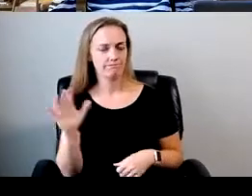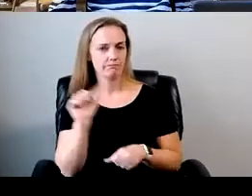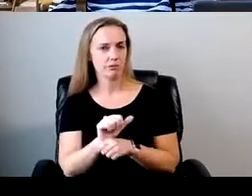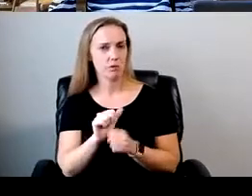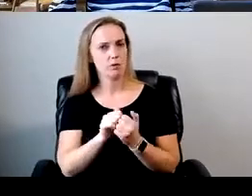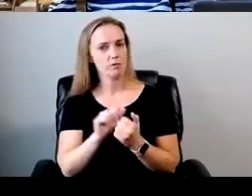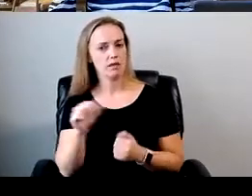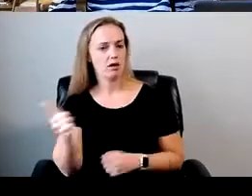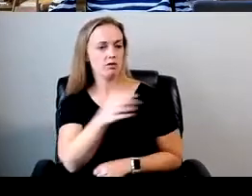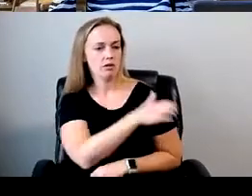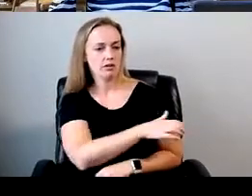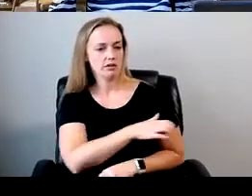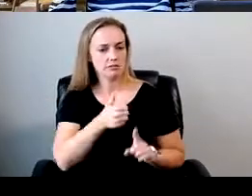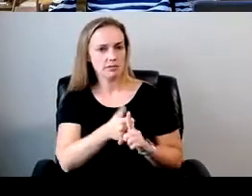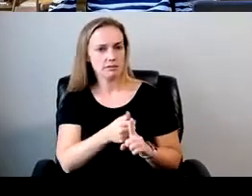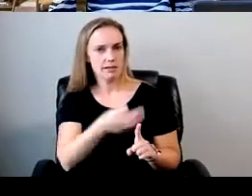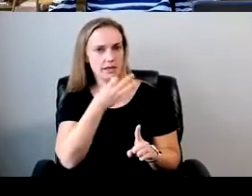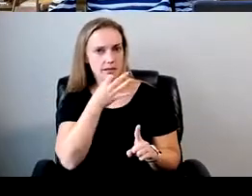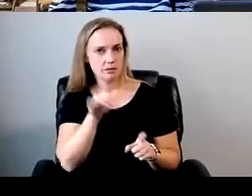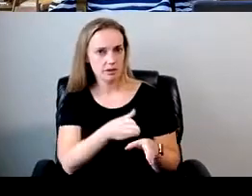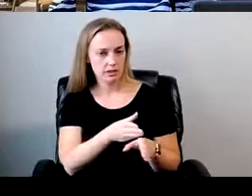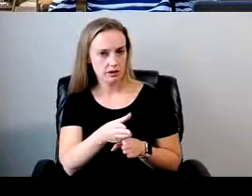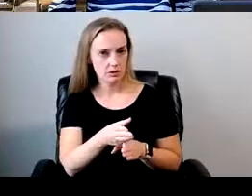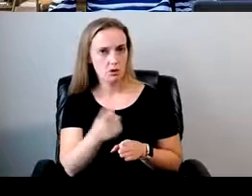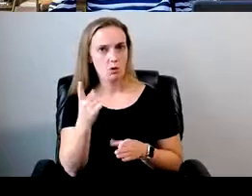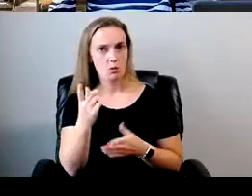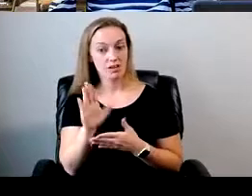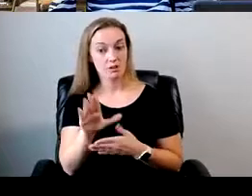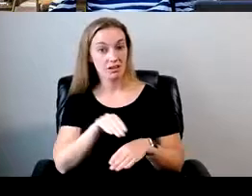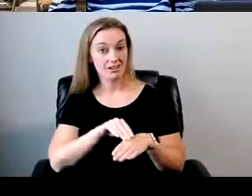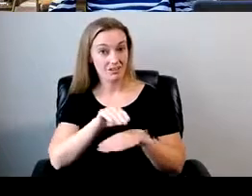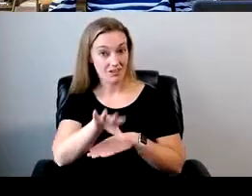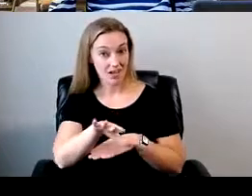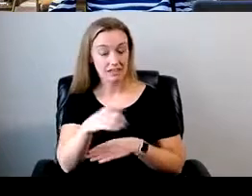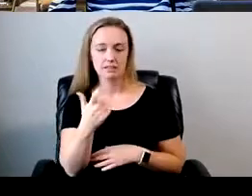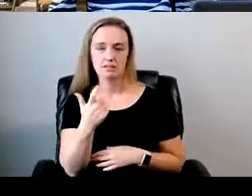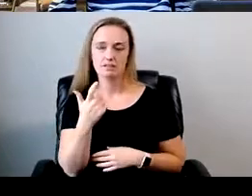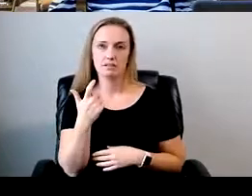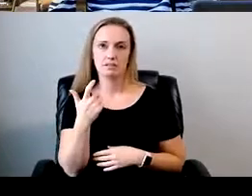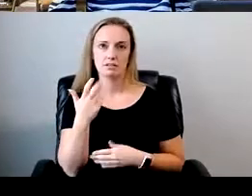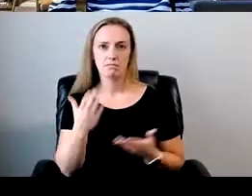who are experts in this area, one of their pieces of advice was to maybe you're not supposed to say this out loud,